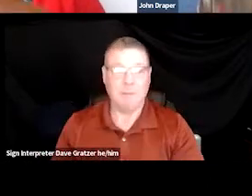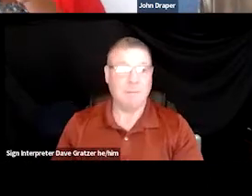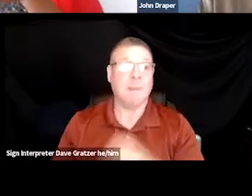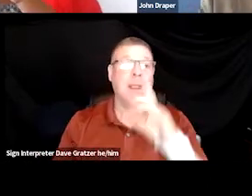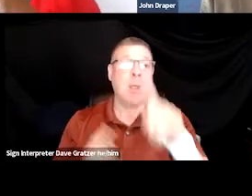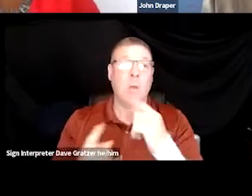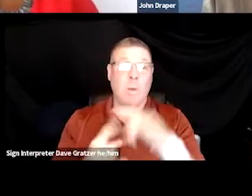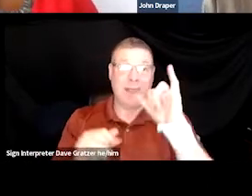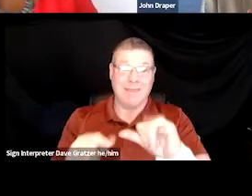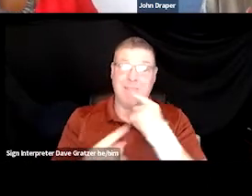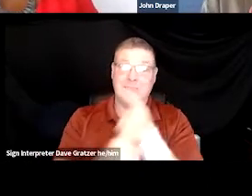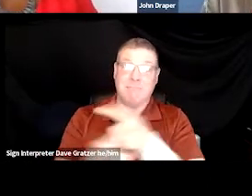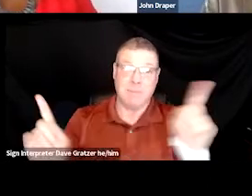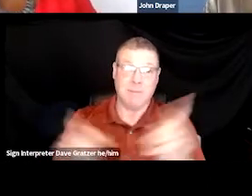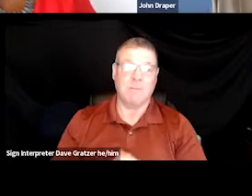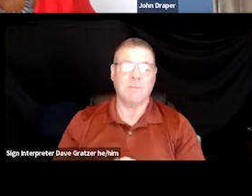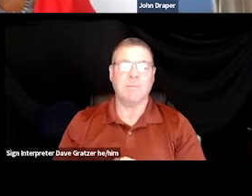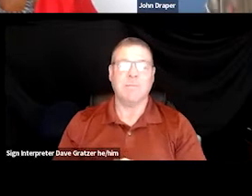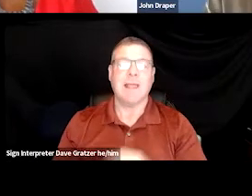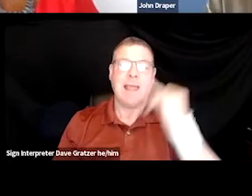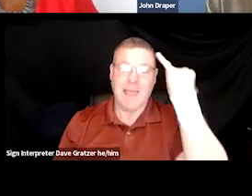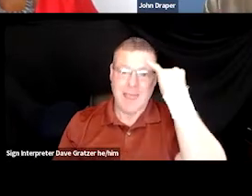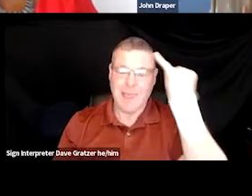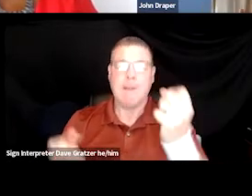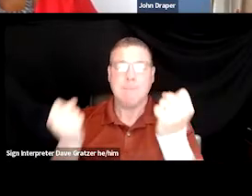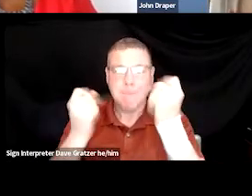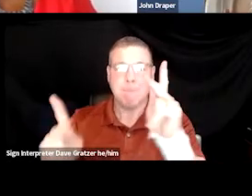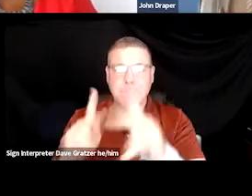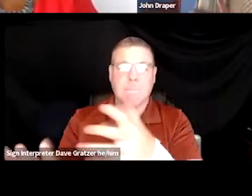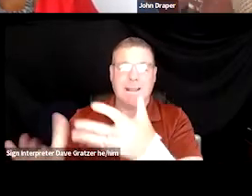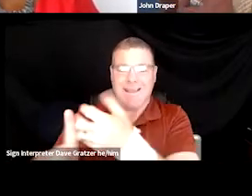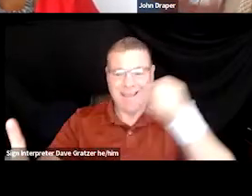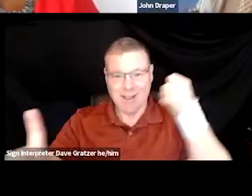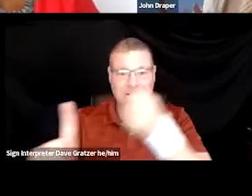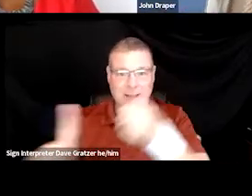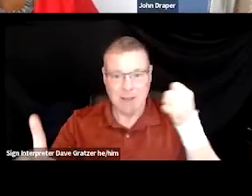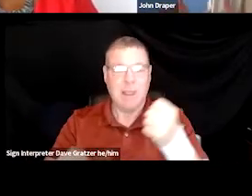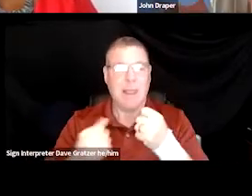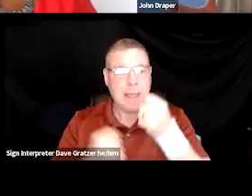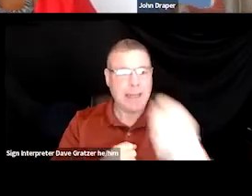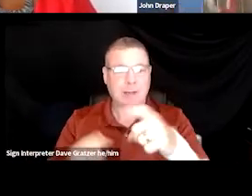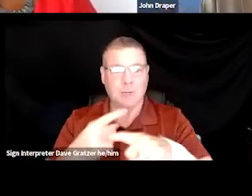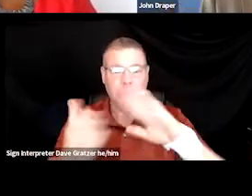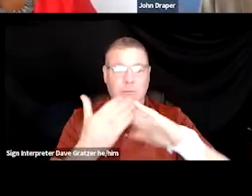came out, the idea was then to take as many people out of the hospitals as possible and get them into the community to get the kind